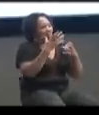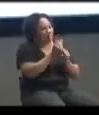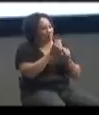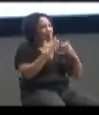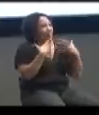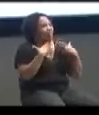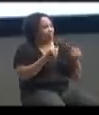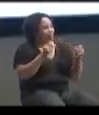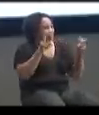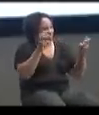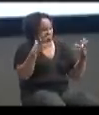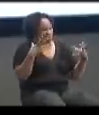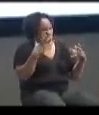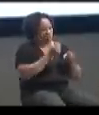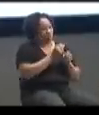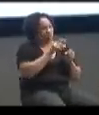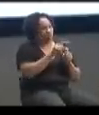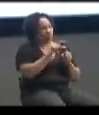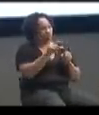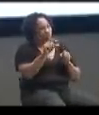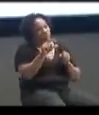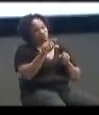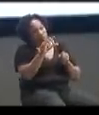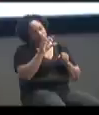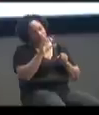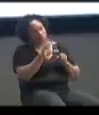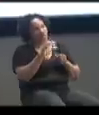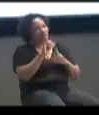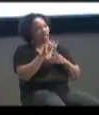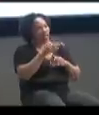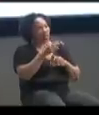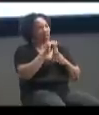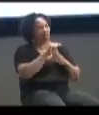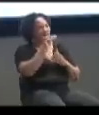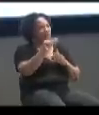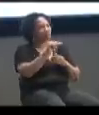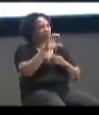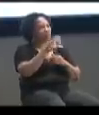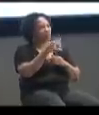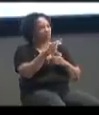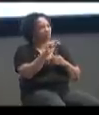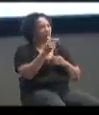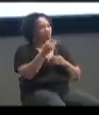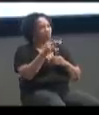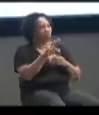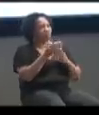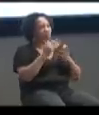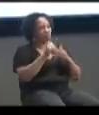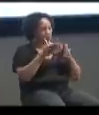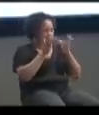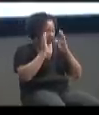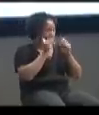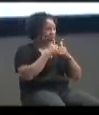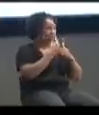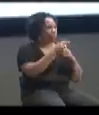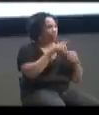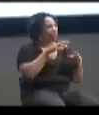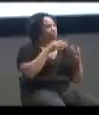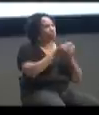STANDS FOR, IT'S GO GREEN GET HEALTHY AT CDC.GOV. THIS AFTERNOON WE WILL FOCUS ON GREEN PROCUREMENT LED BY THE GEM